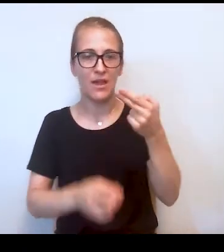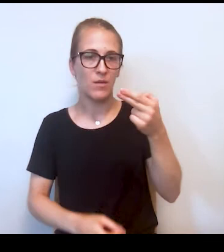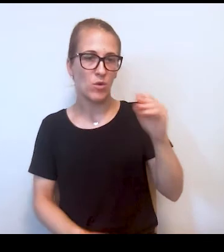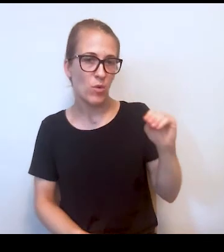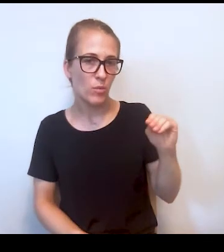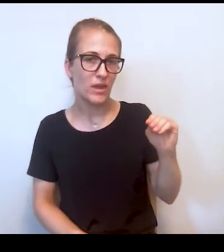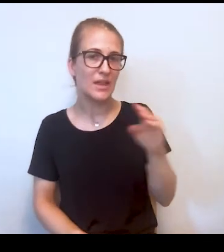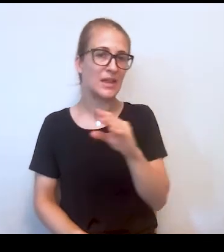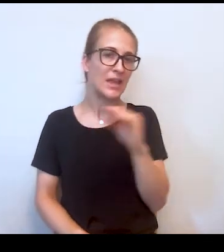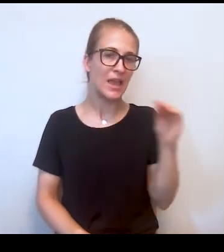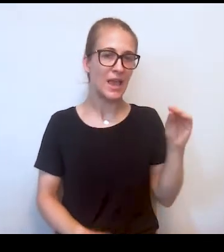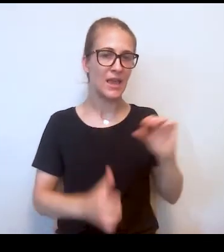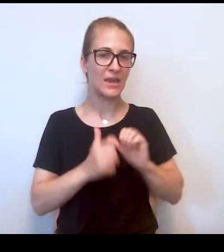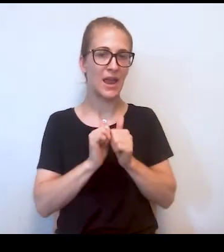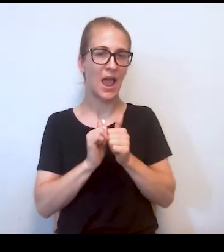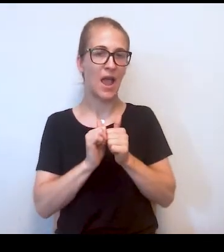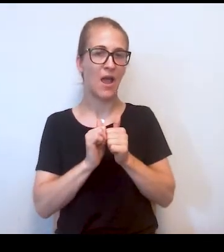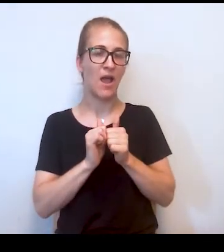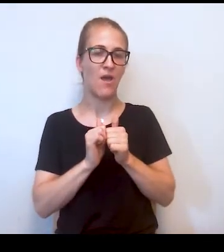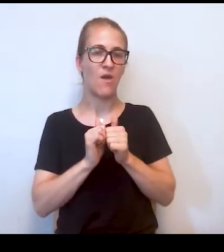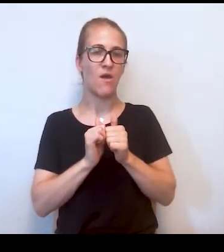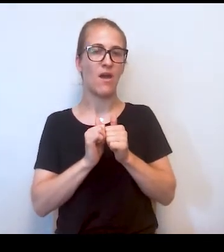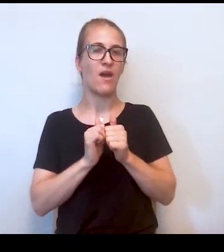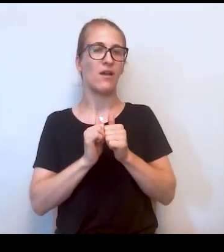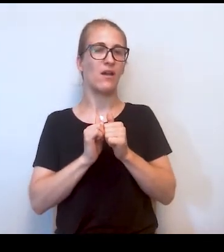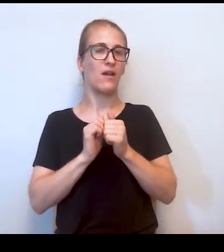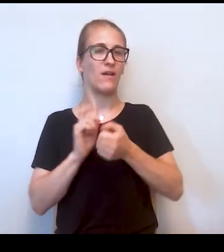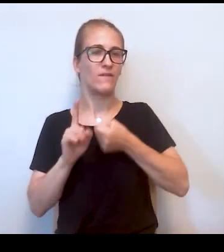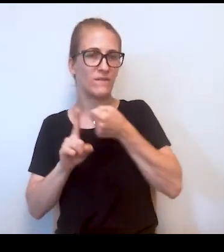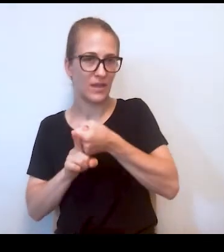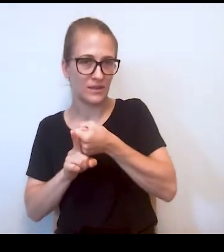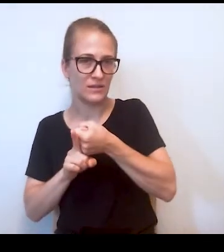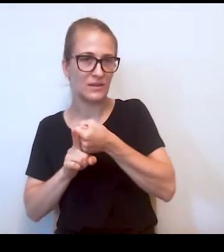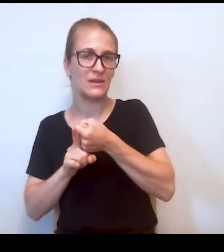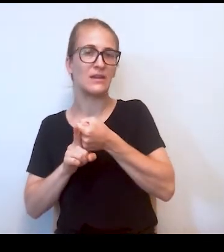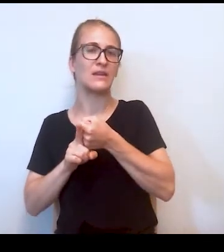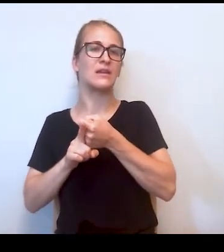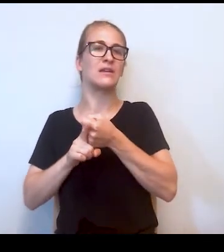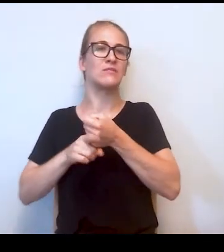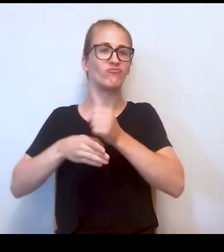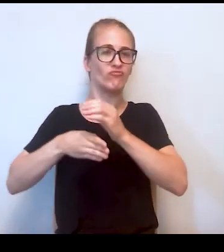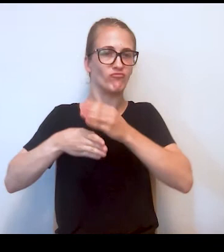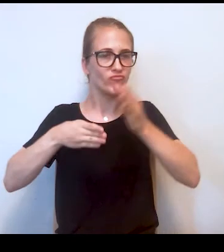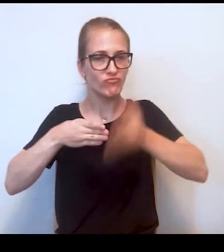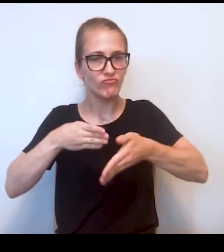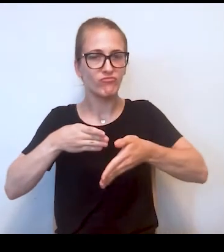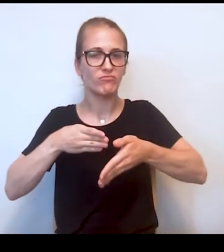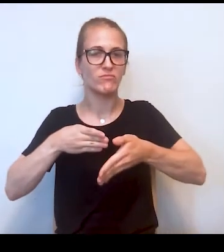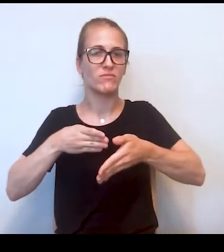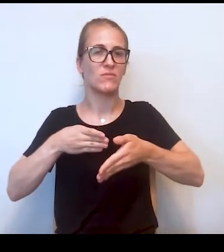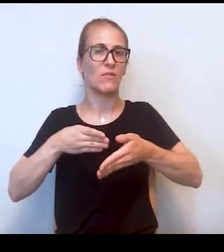of pushing beyond is just the theme that's going to continue to be seen